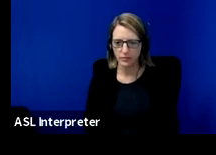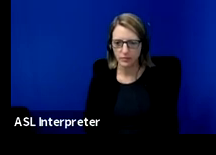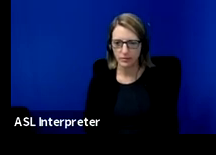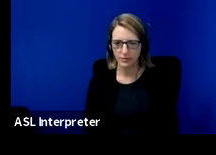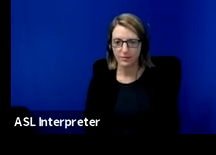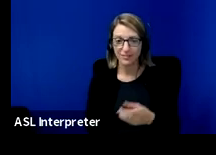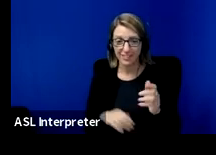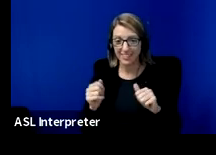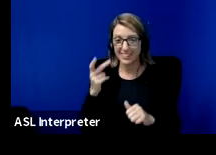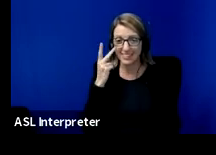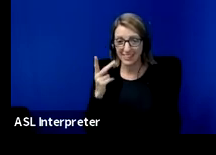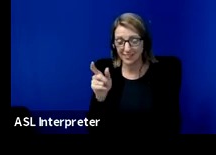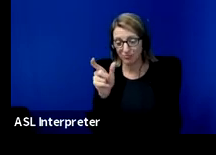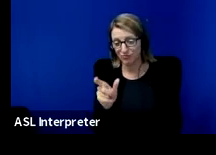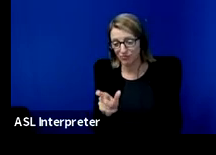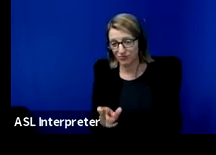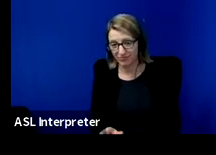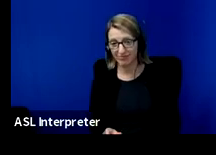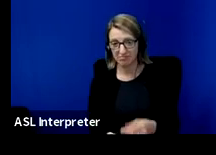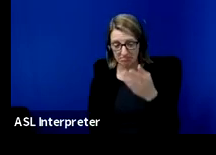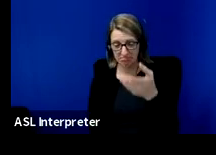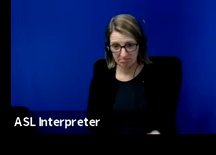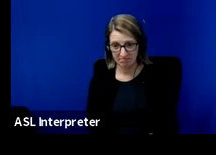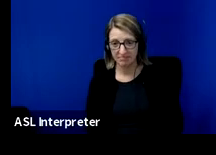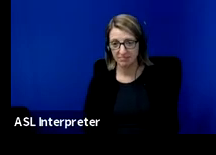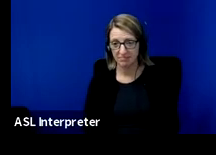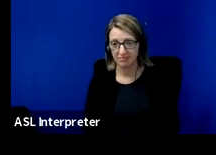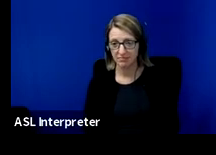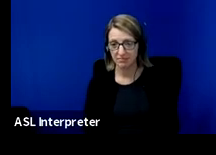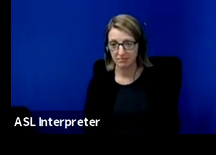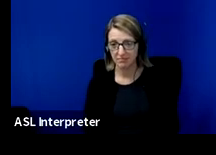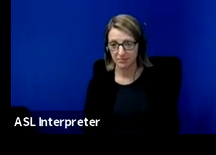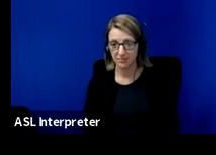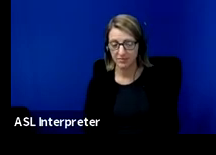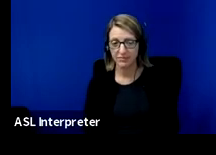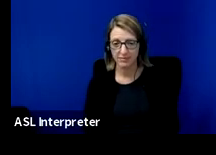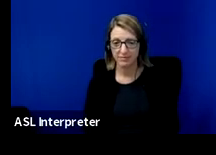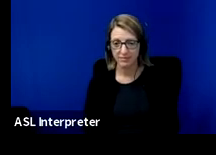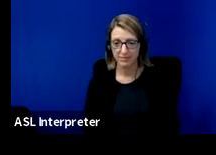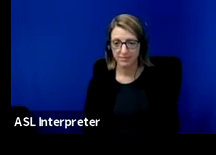ESD 113 - Andrew Hickman: So you should be seeing the poll results now. ESD 113 - Andrew Hickman: You'll notice it highlights the ones with the most responses.